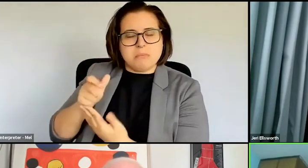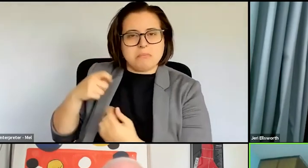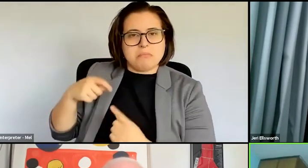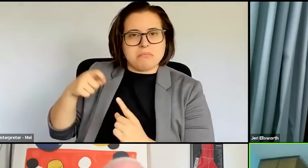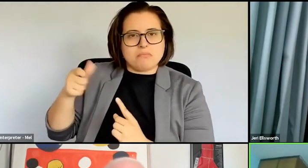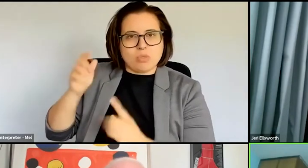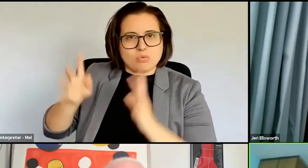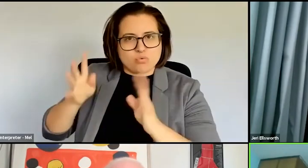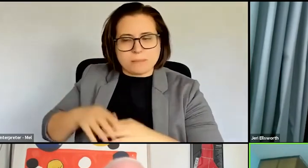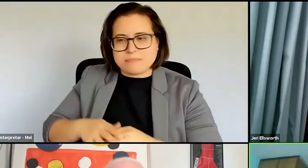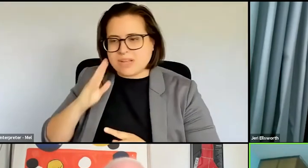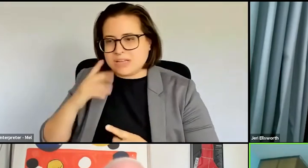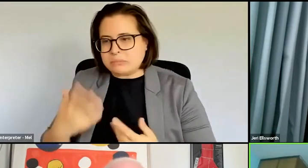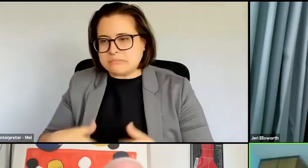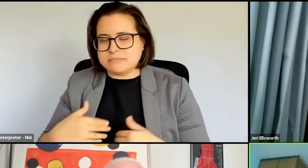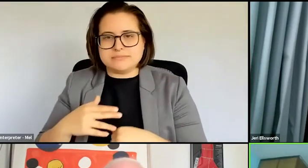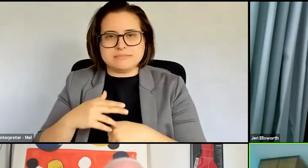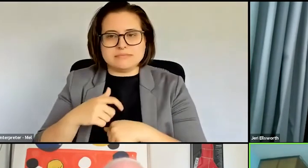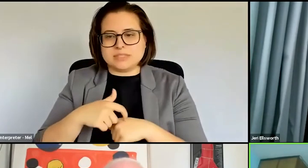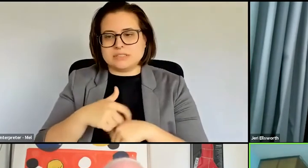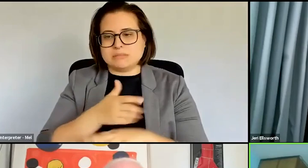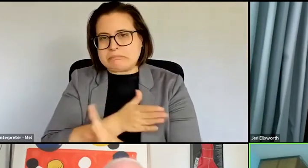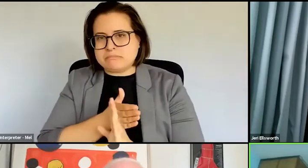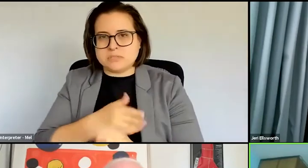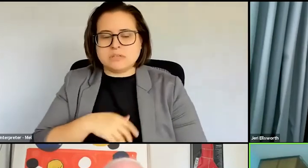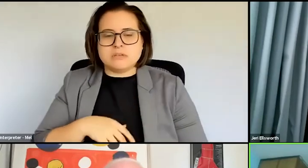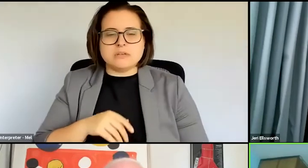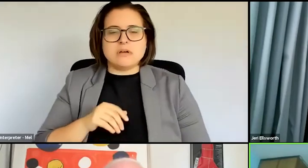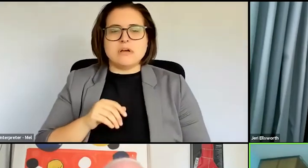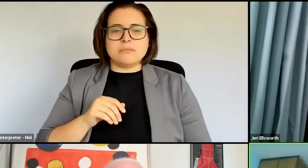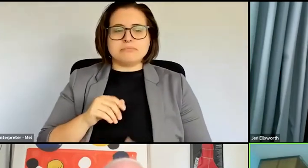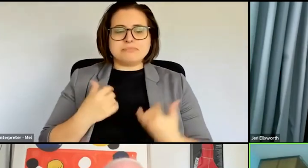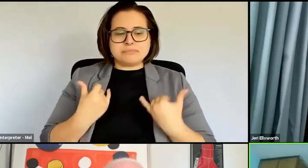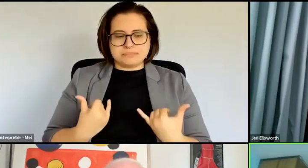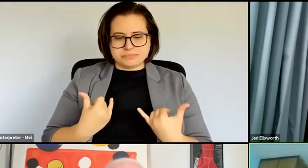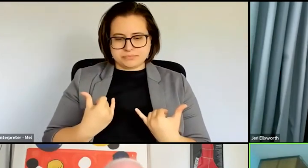I know we're running a little bit close to the edge so I want to take a question I see